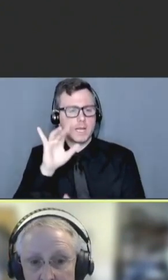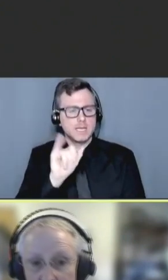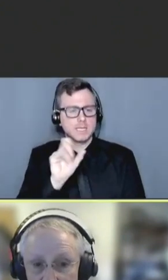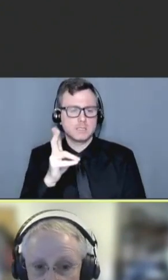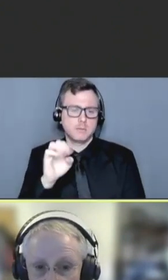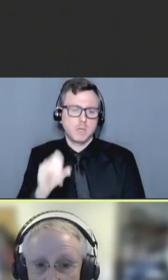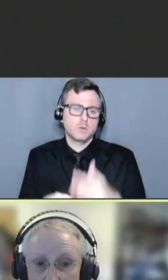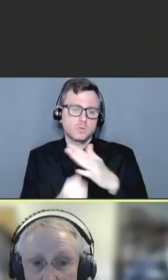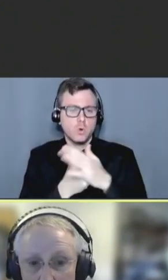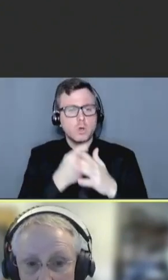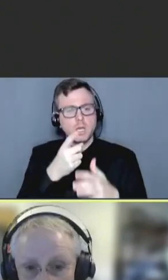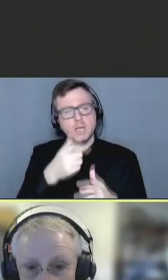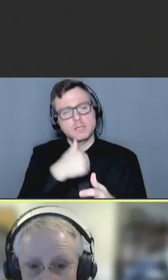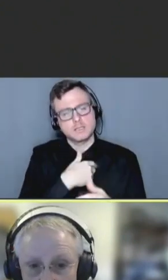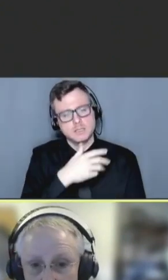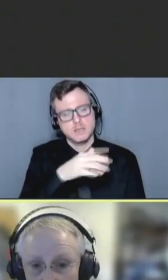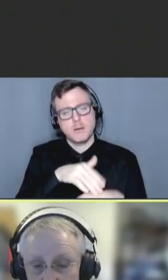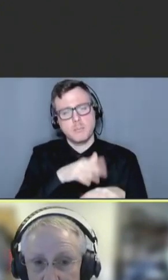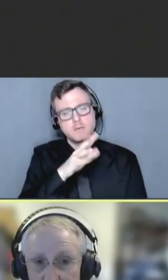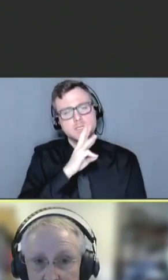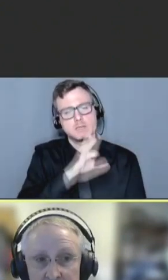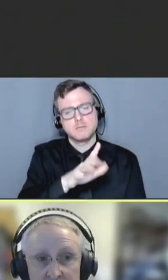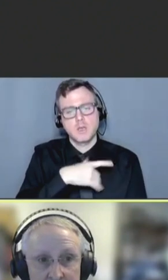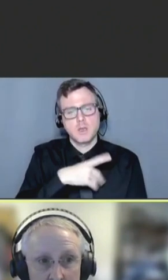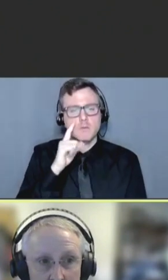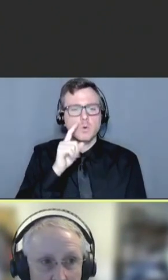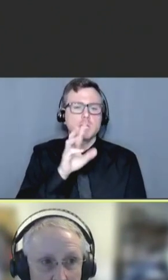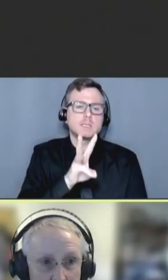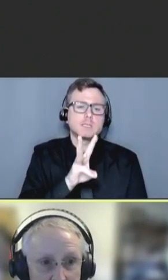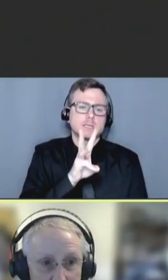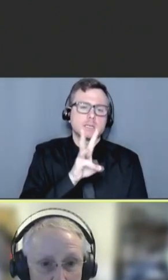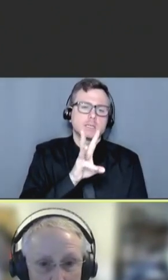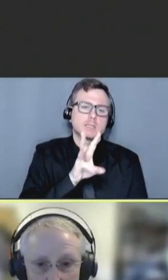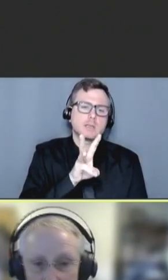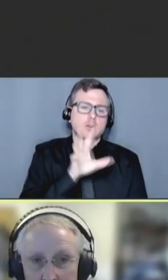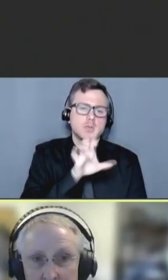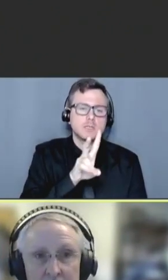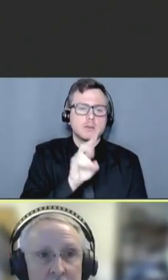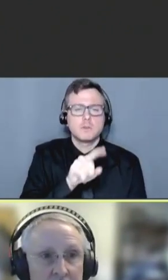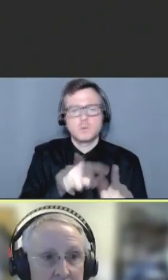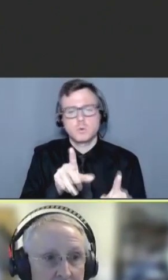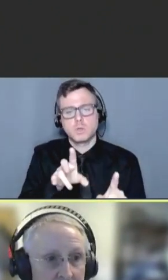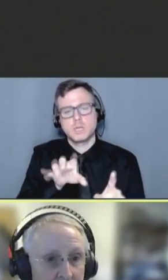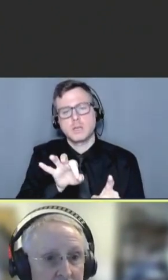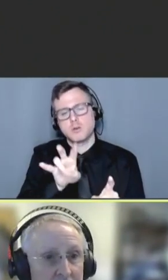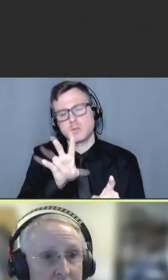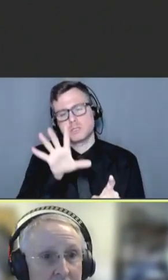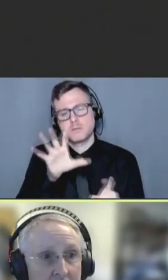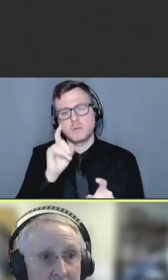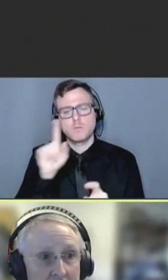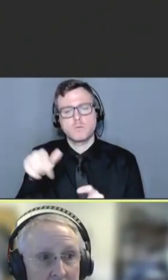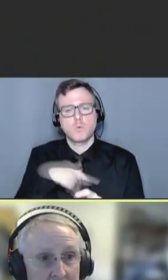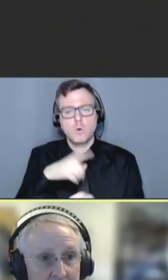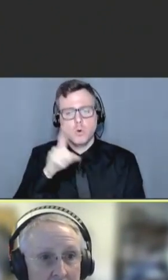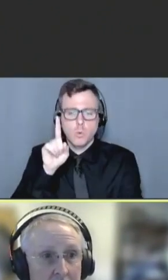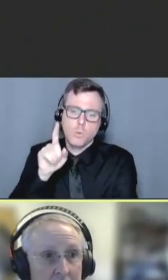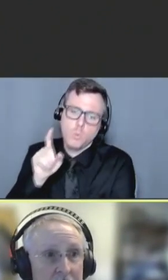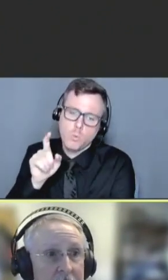970 per 100,000 person years, far higher than the reporting rate seen in VAERS. Next slide, please